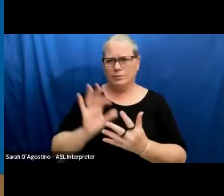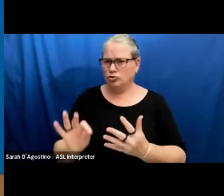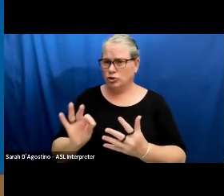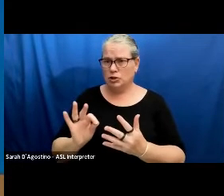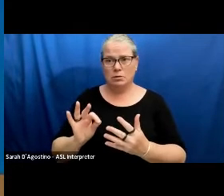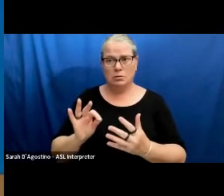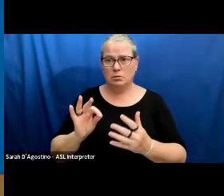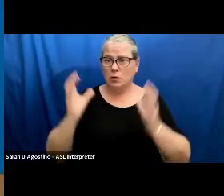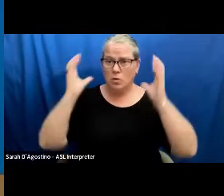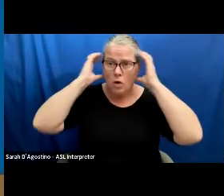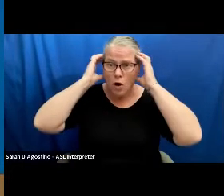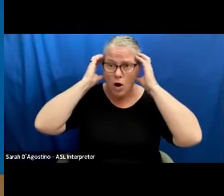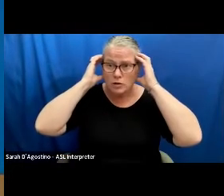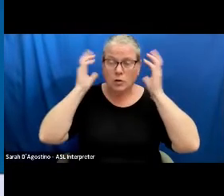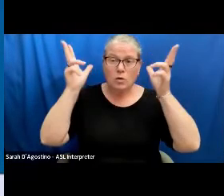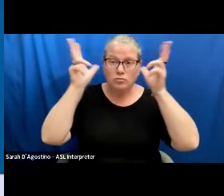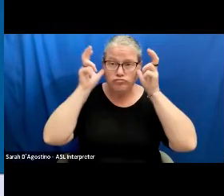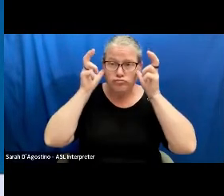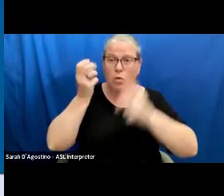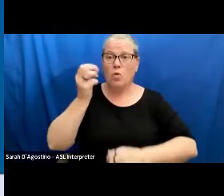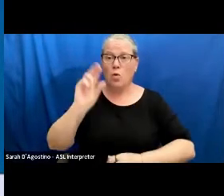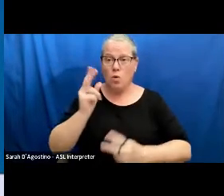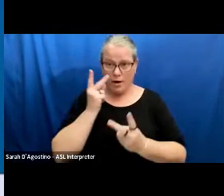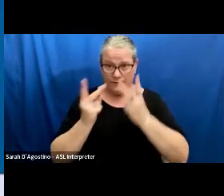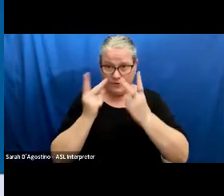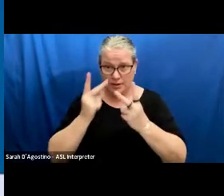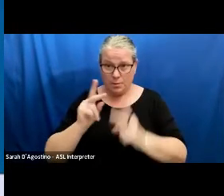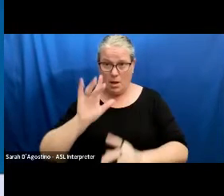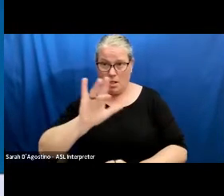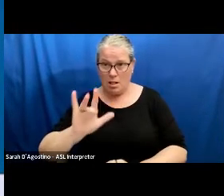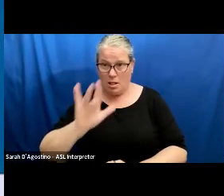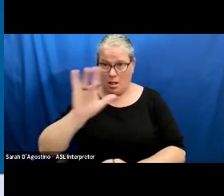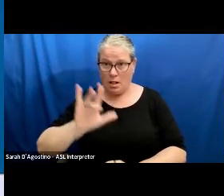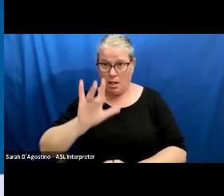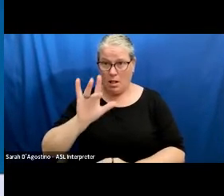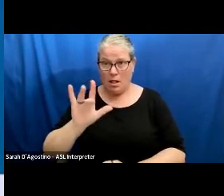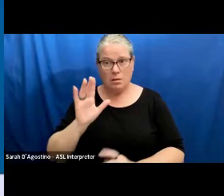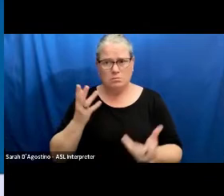visibly by using a touch screen the machine gives me the right and it gives anybody who is visually